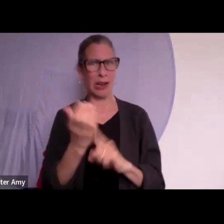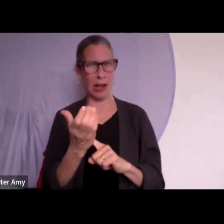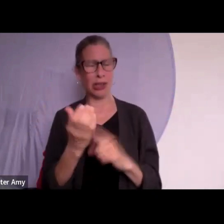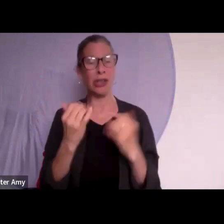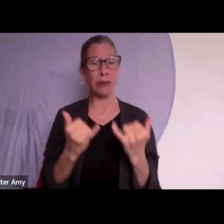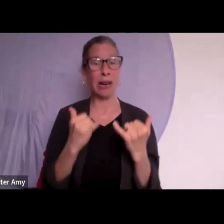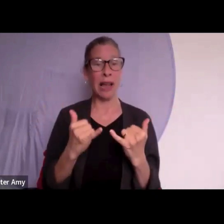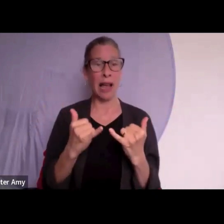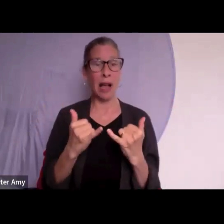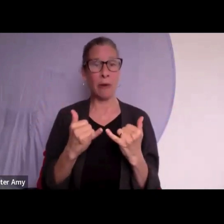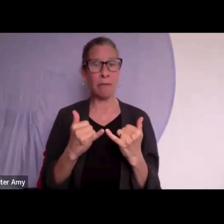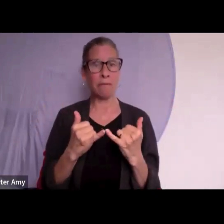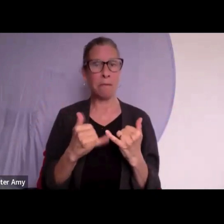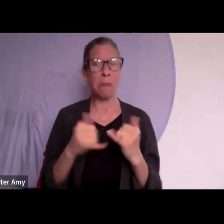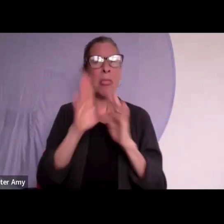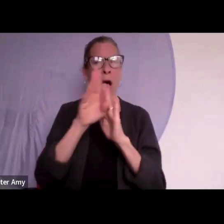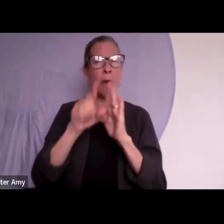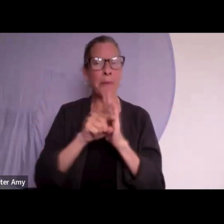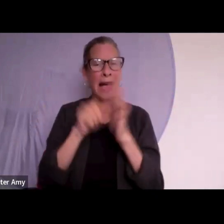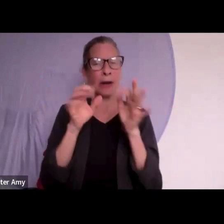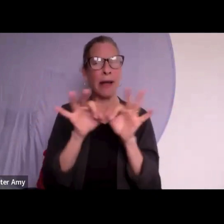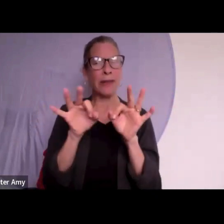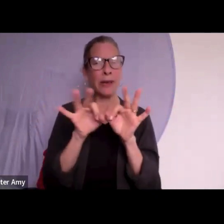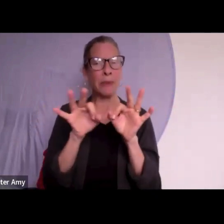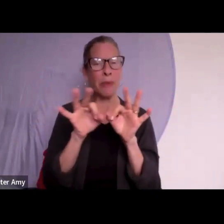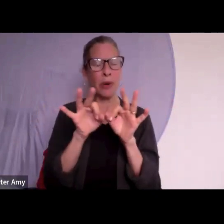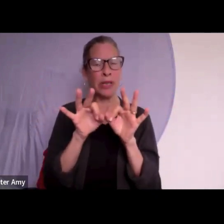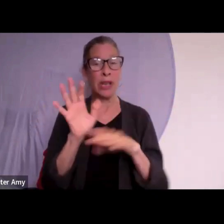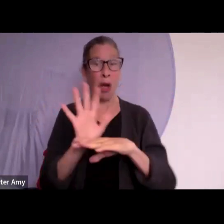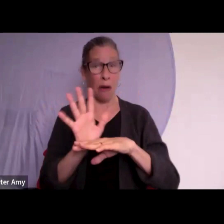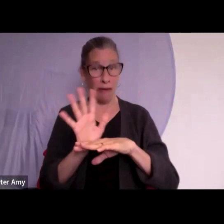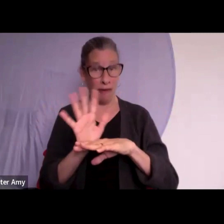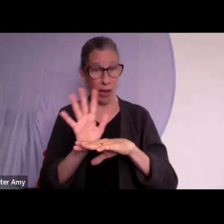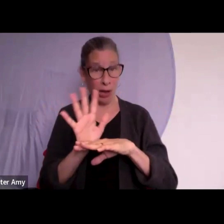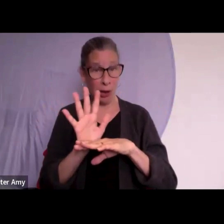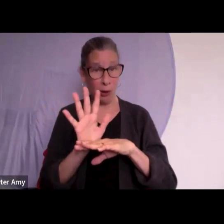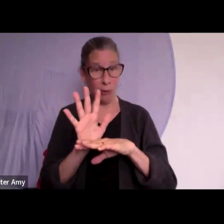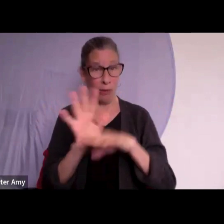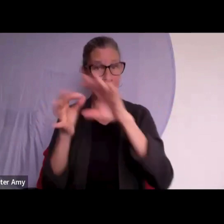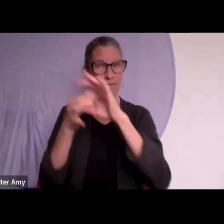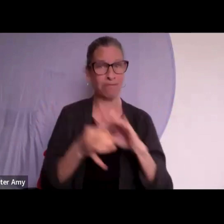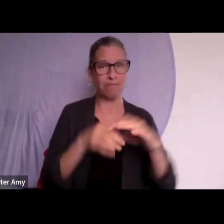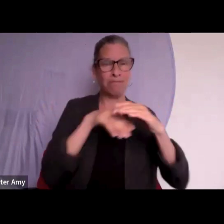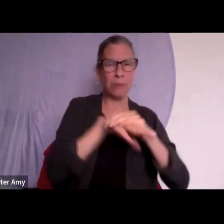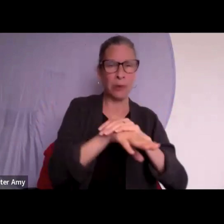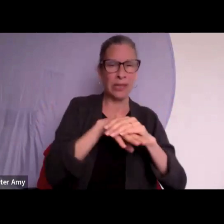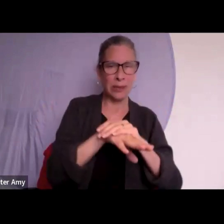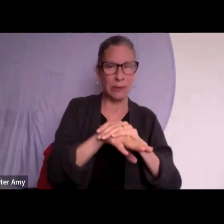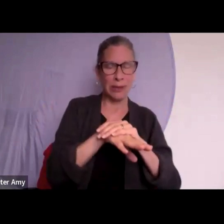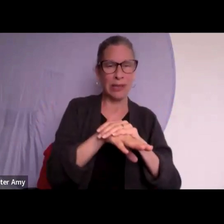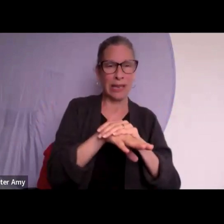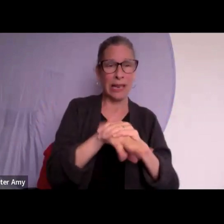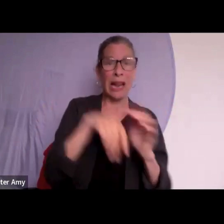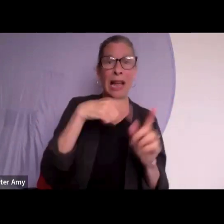little bit of background on the importance of film in terms of accessibility. And then I'll jump into actually some real